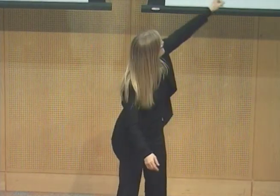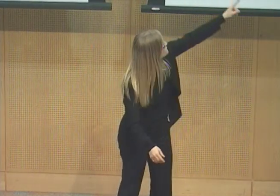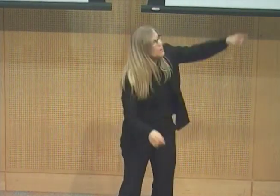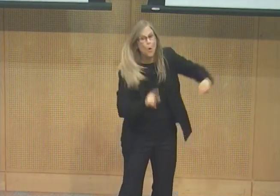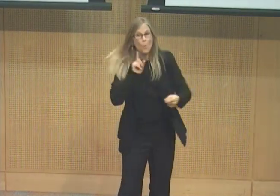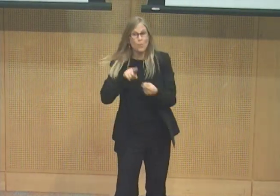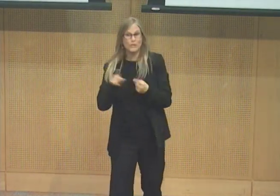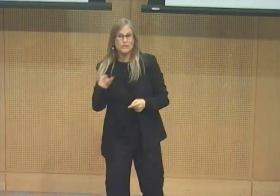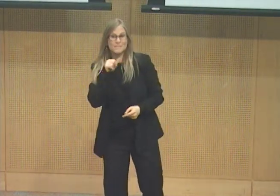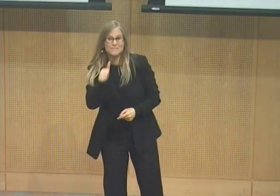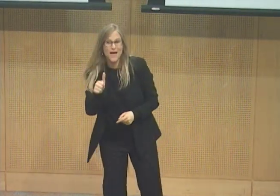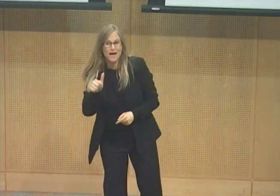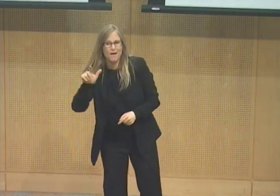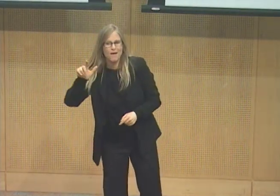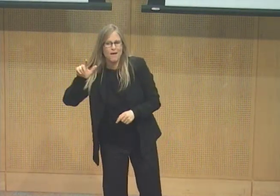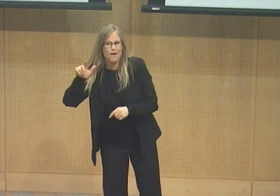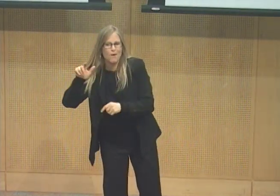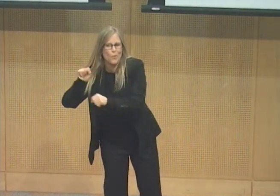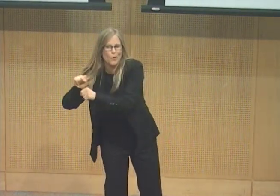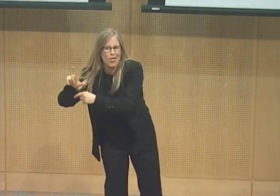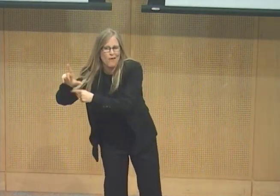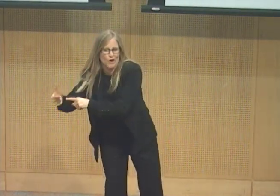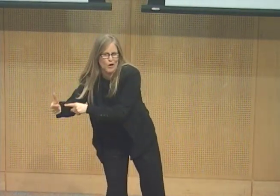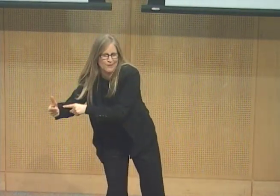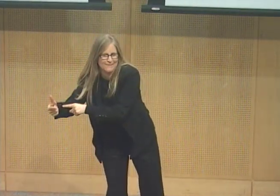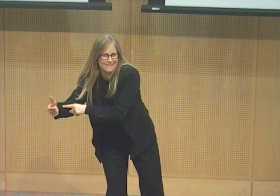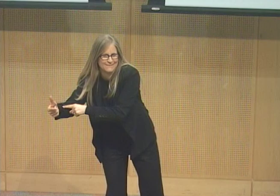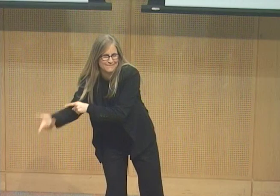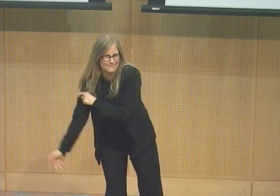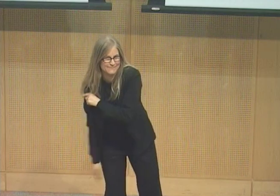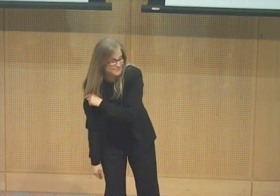when she's not working as a lifeguard.